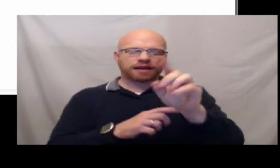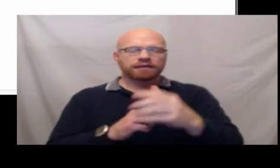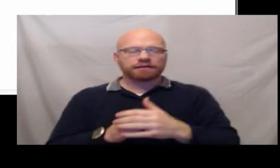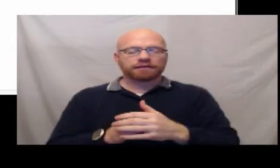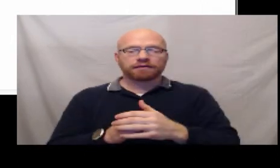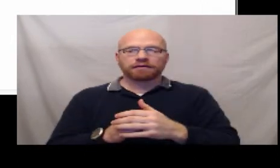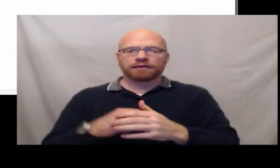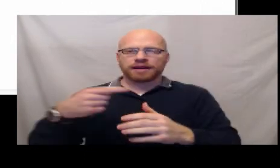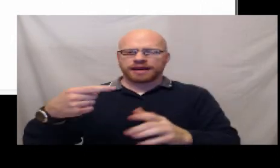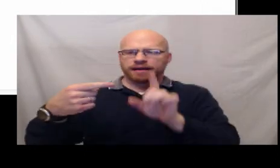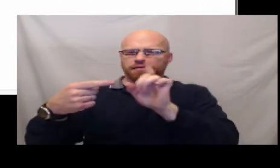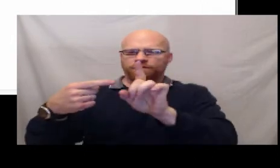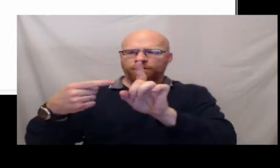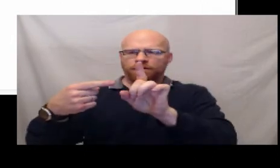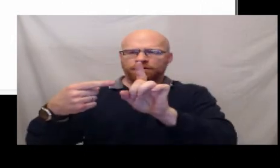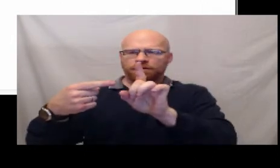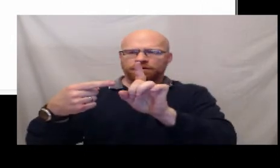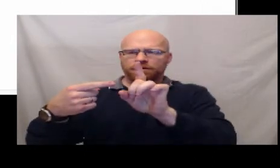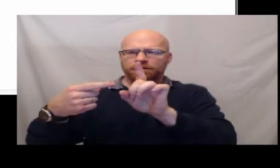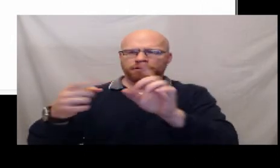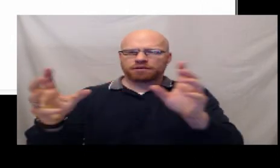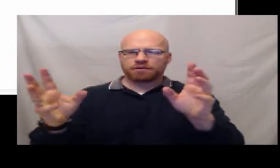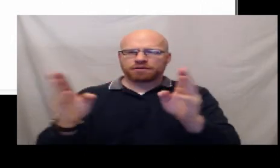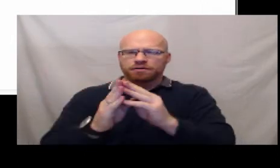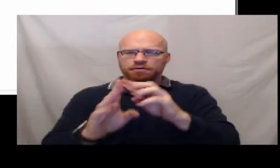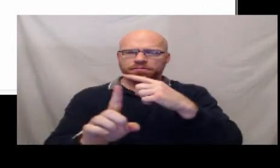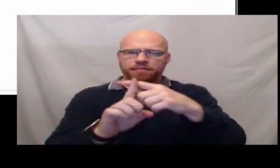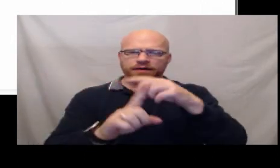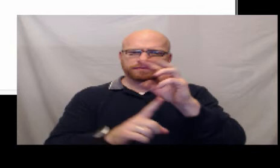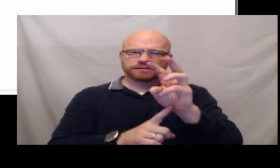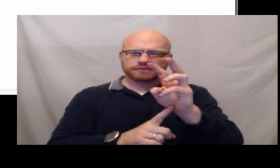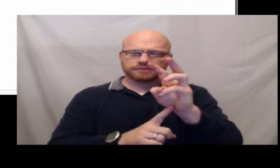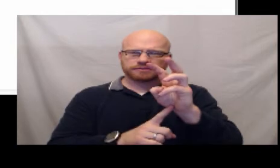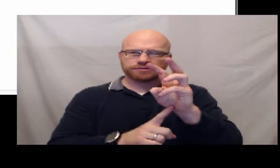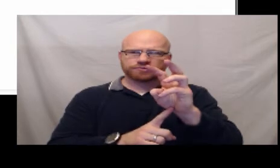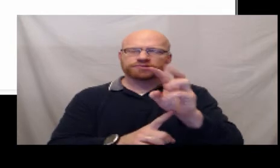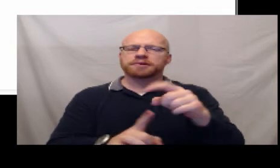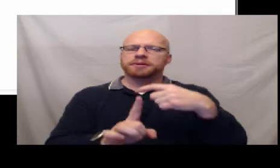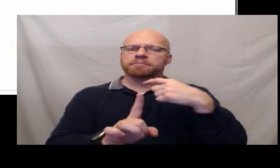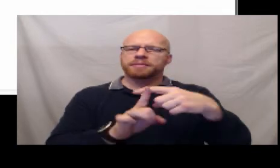If I were to combine, add these factors, we have negative one plus a positive six,